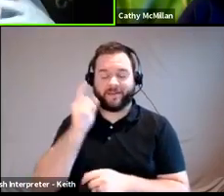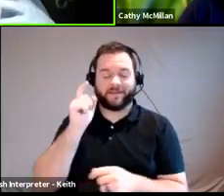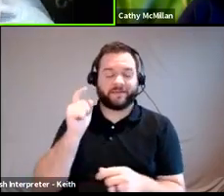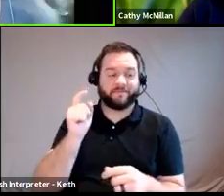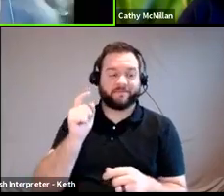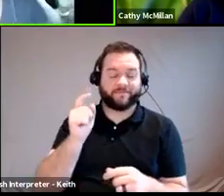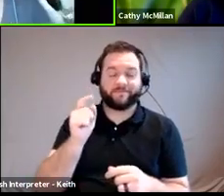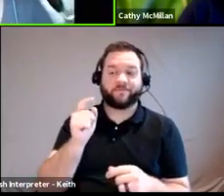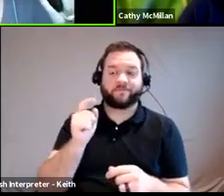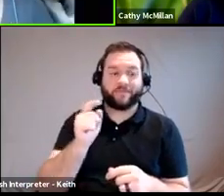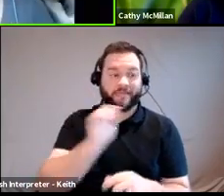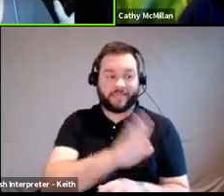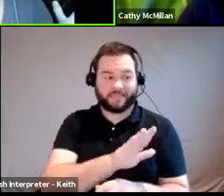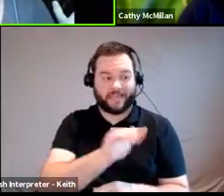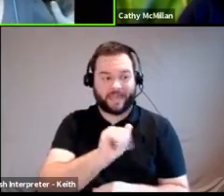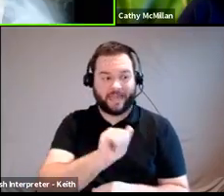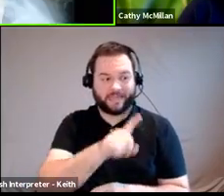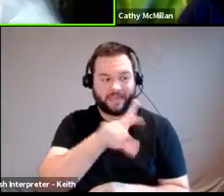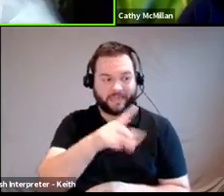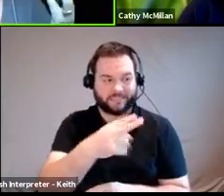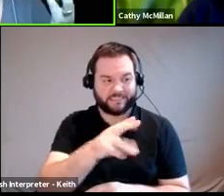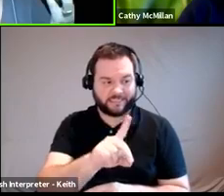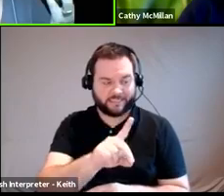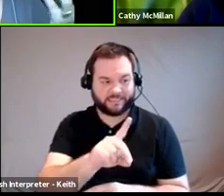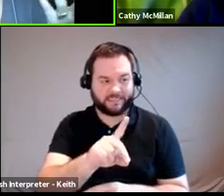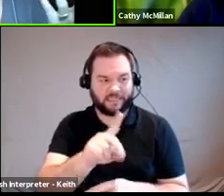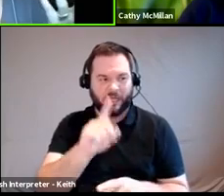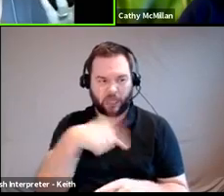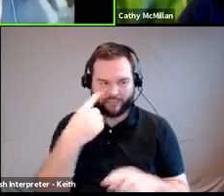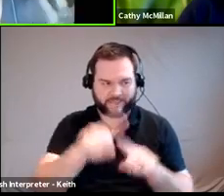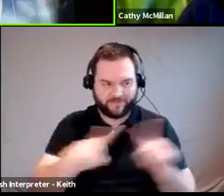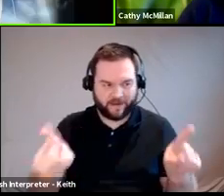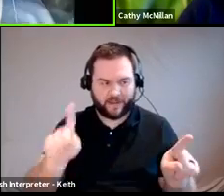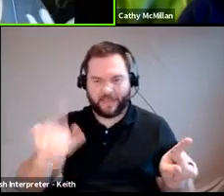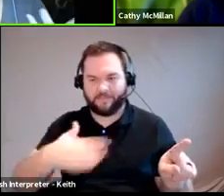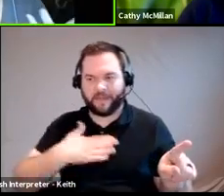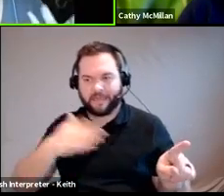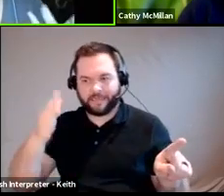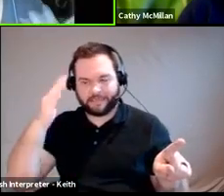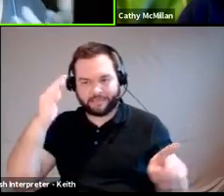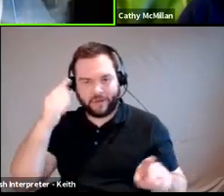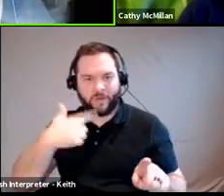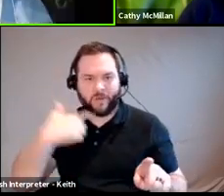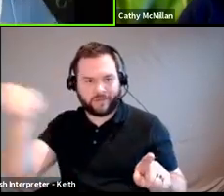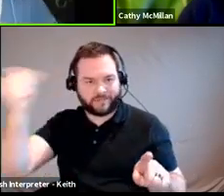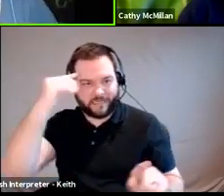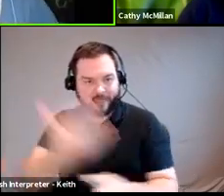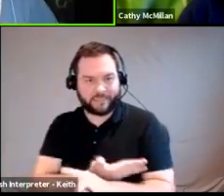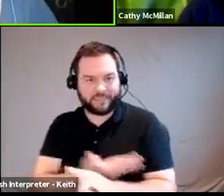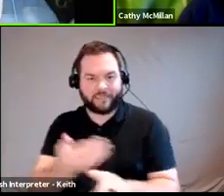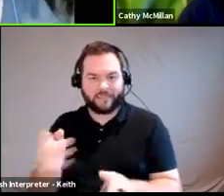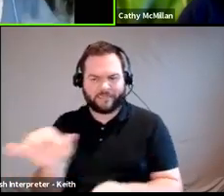because which kind of blew my mind because it was his. s, he presents differently than my older son so I didn't my older son so I didn't catch it. until